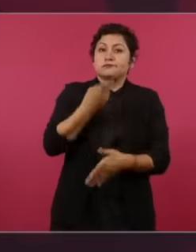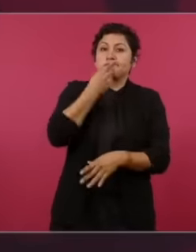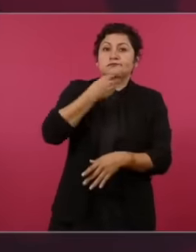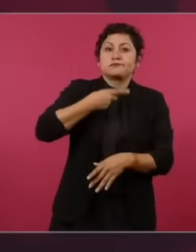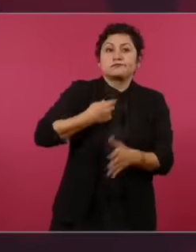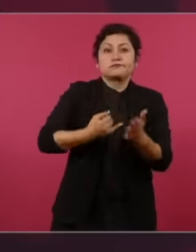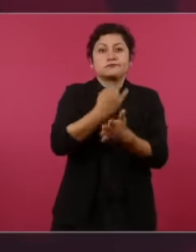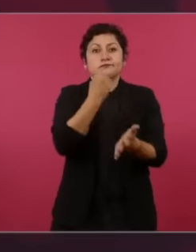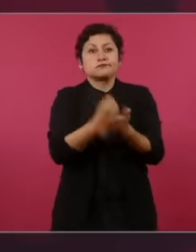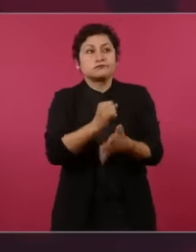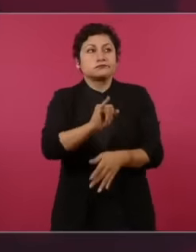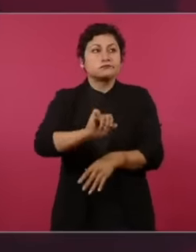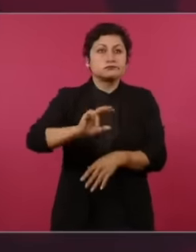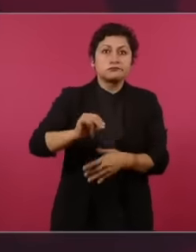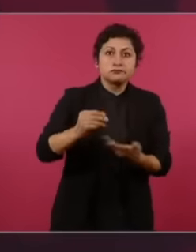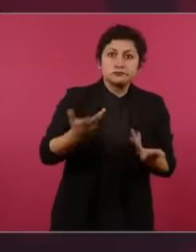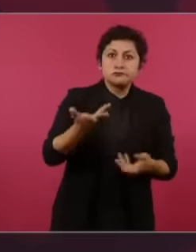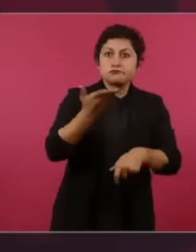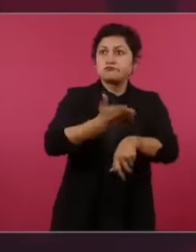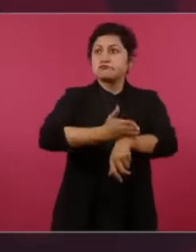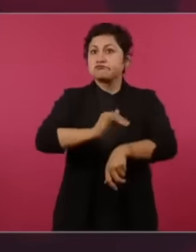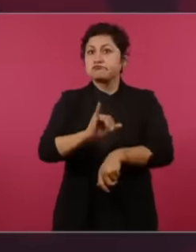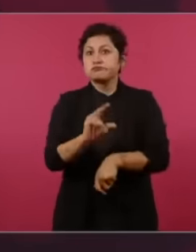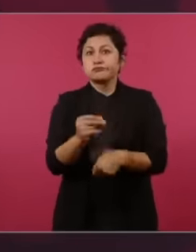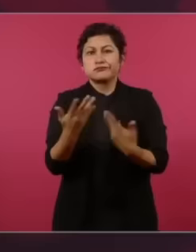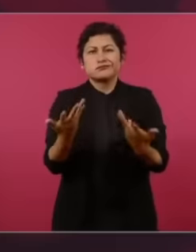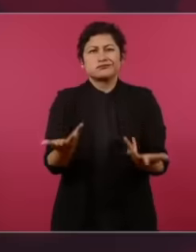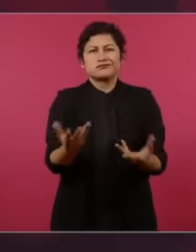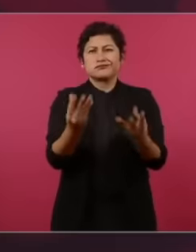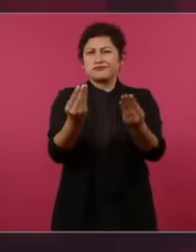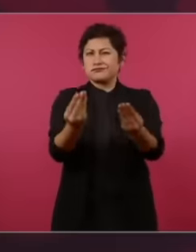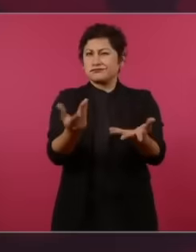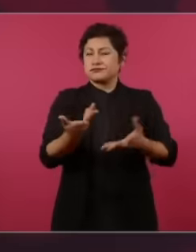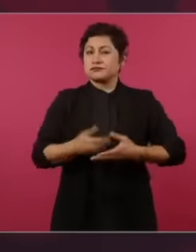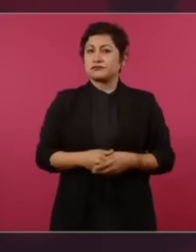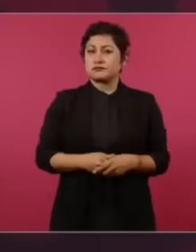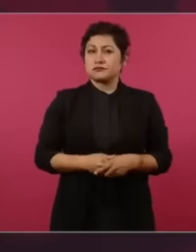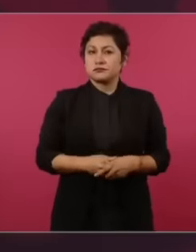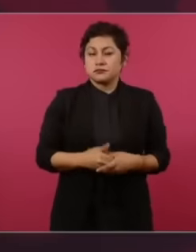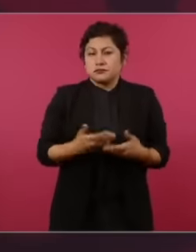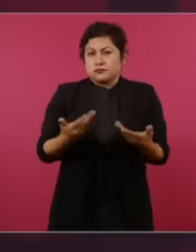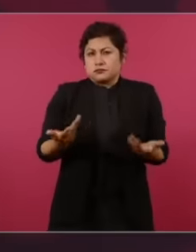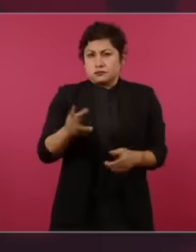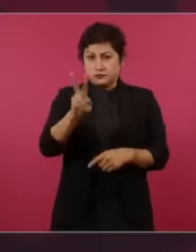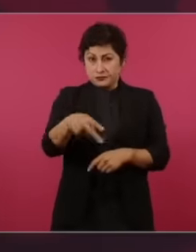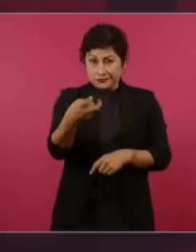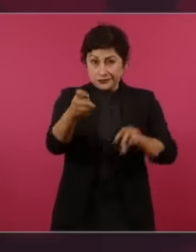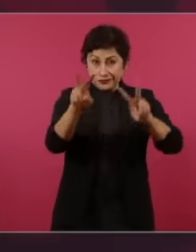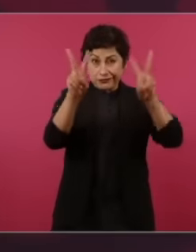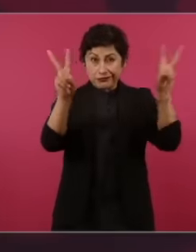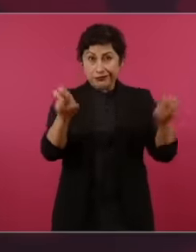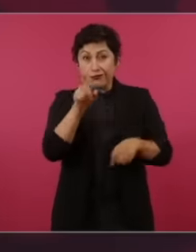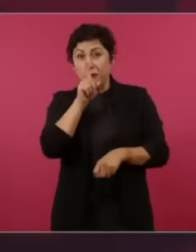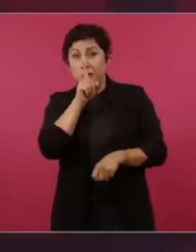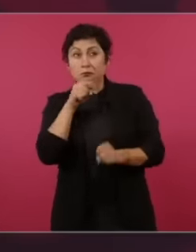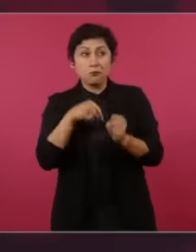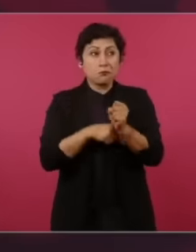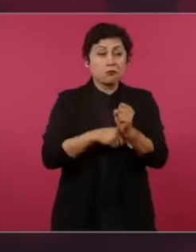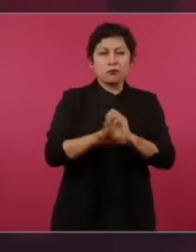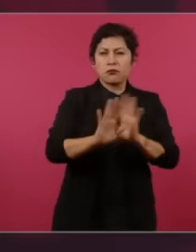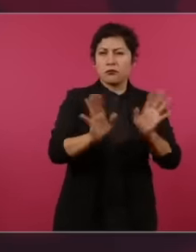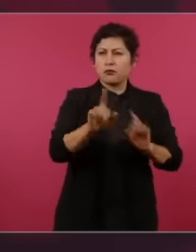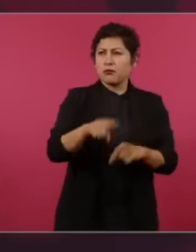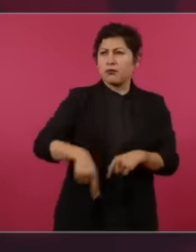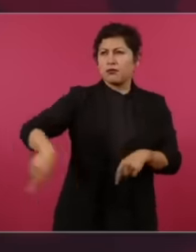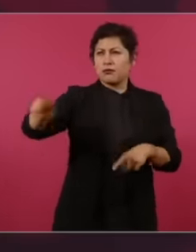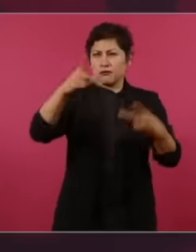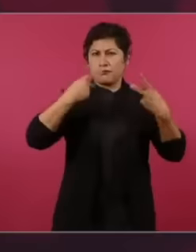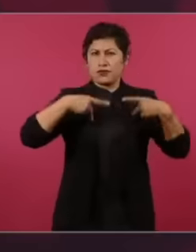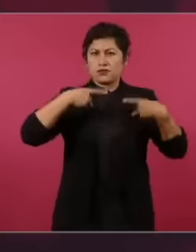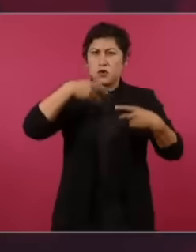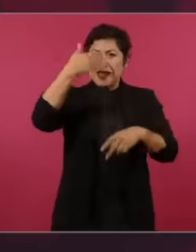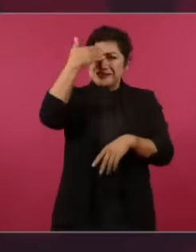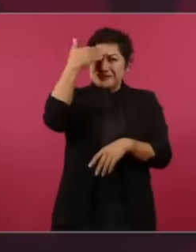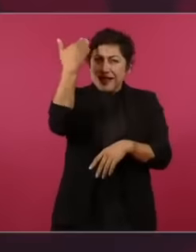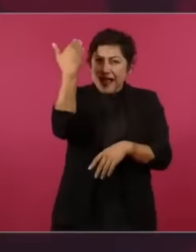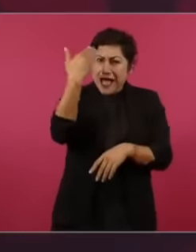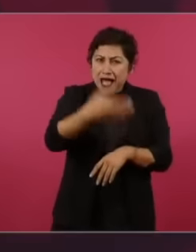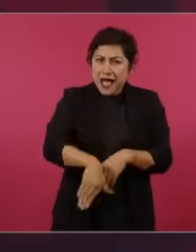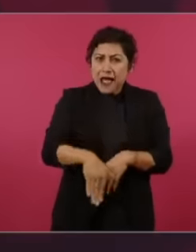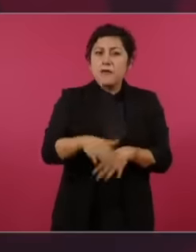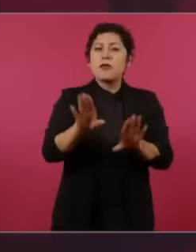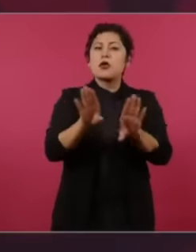. People already know it when surveys are done if people are asked